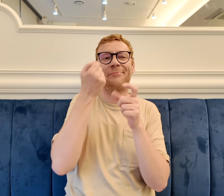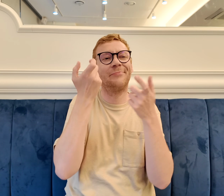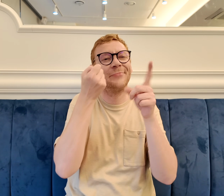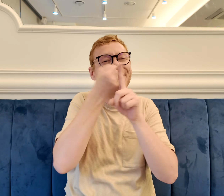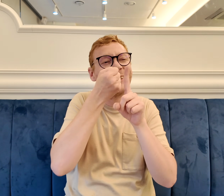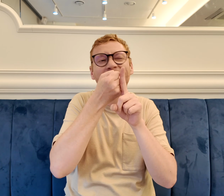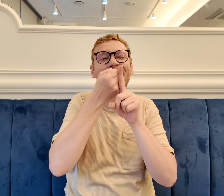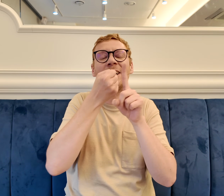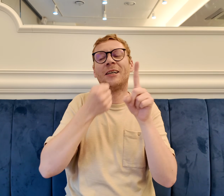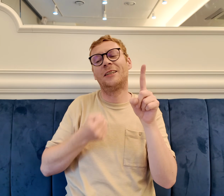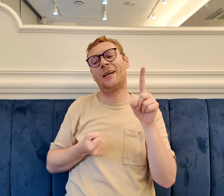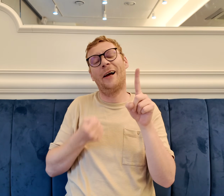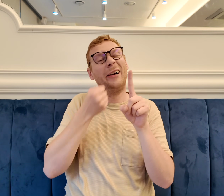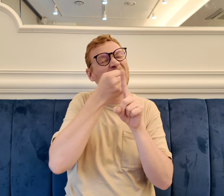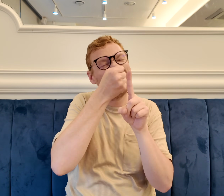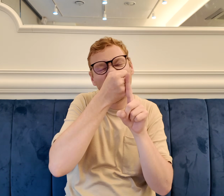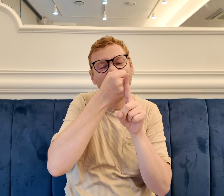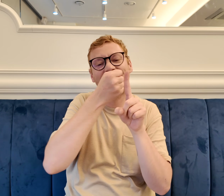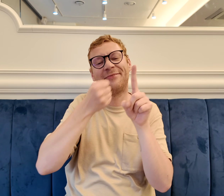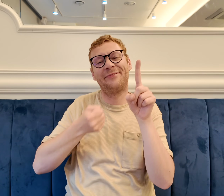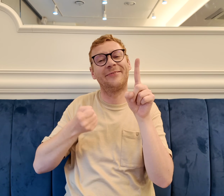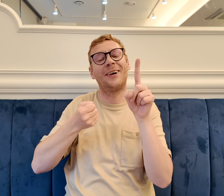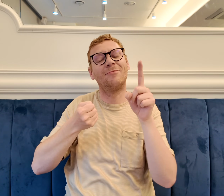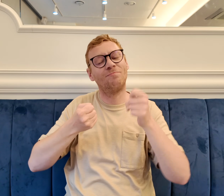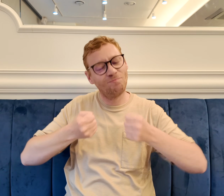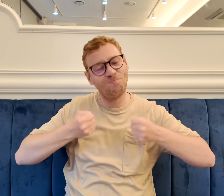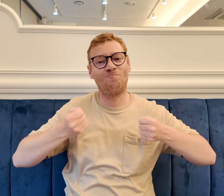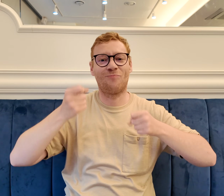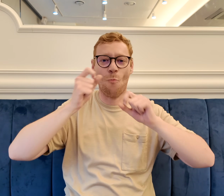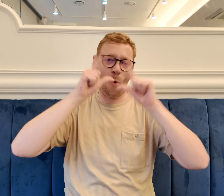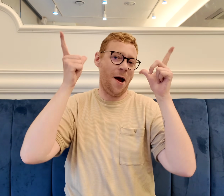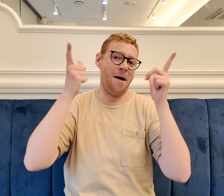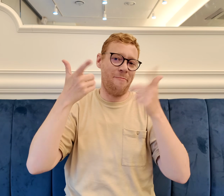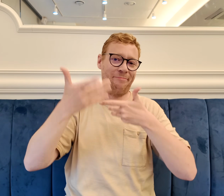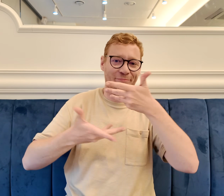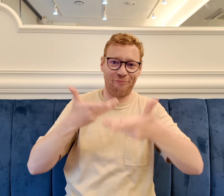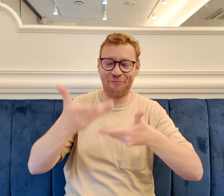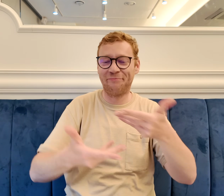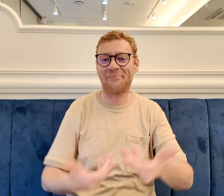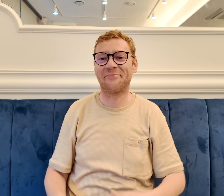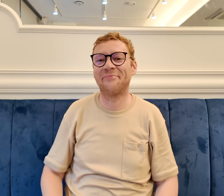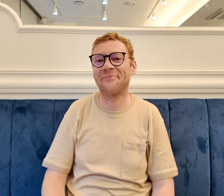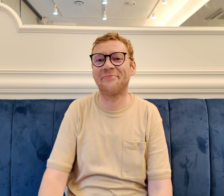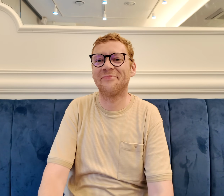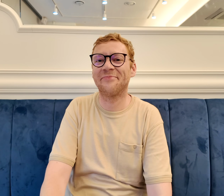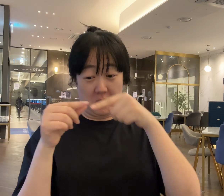They fought, and when that didn't work, they fought again. This is the history of repetition.